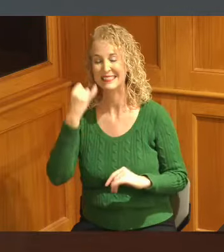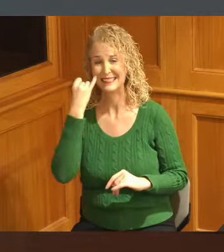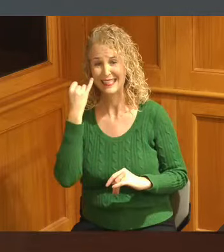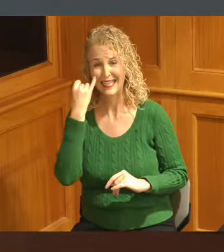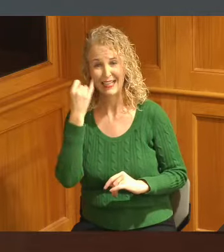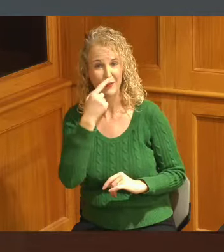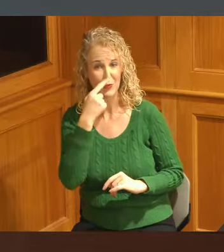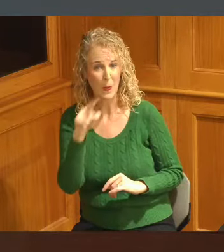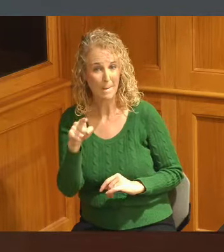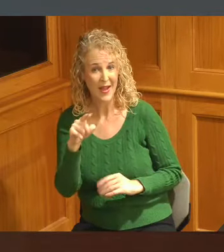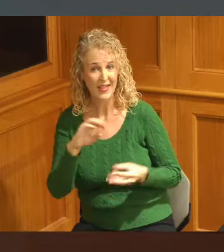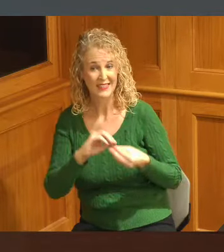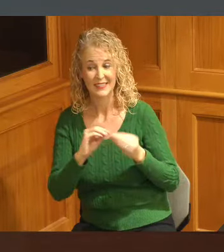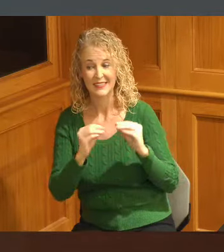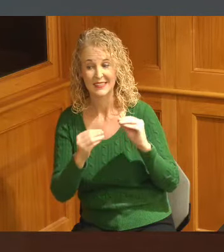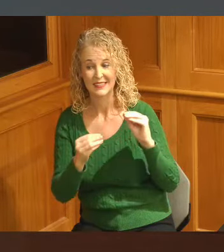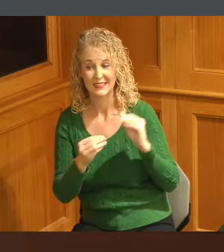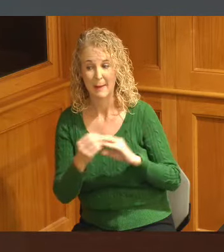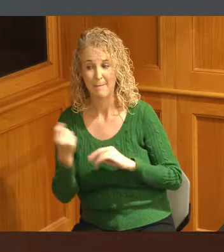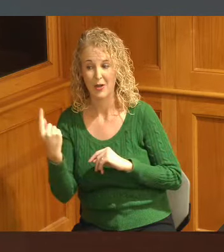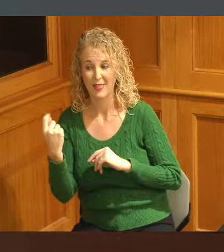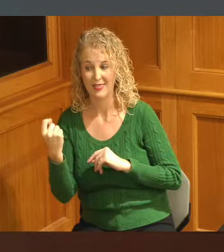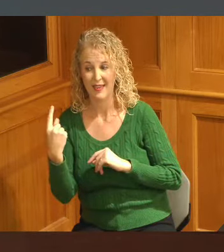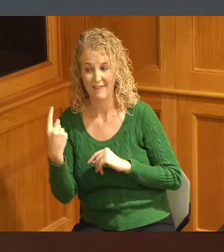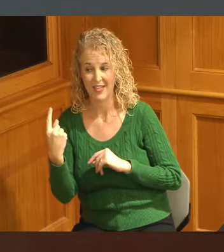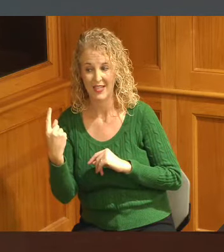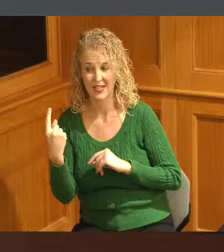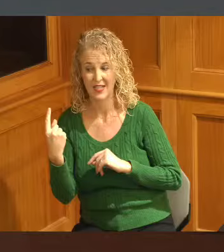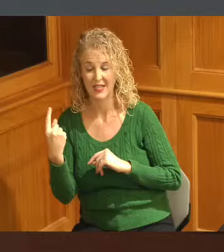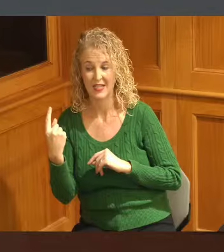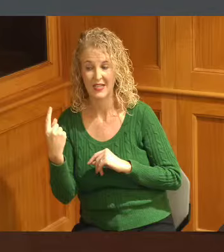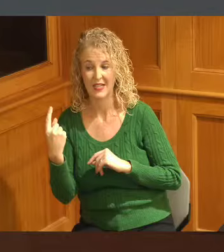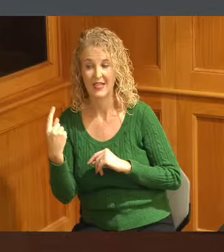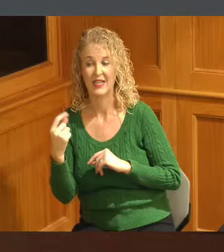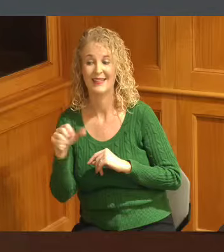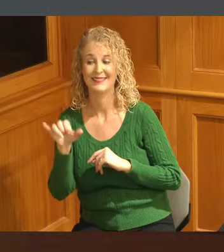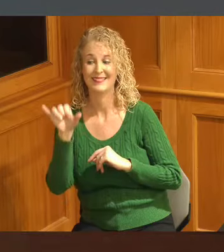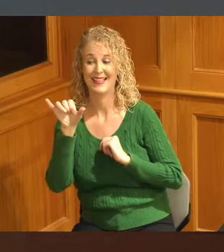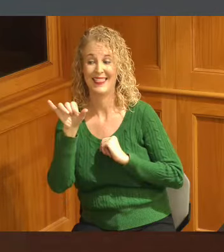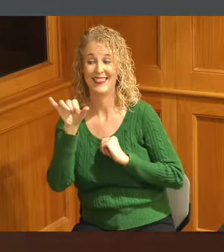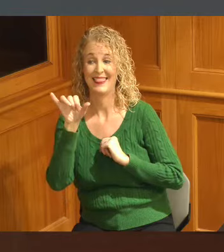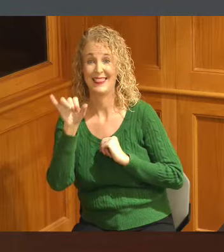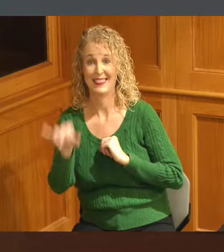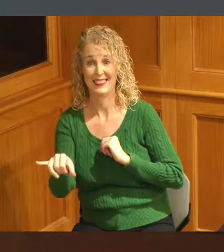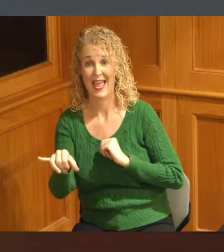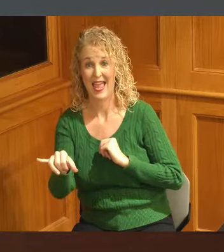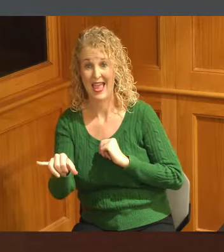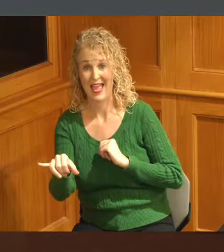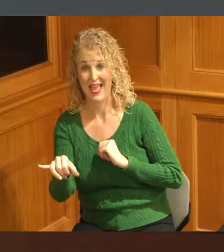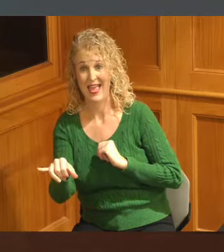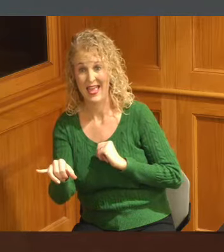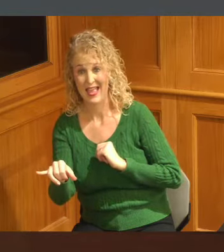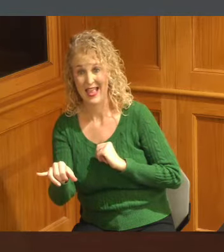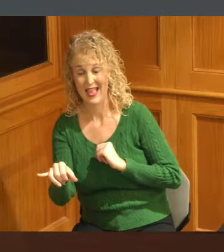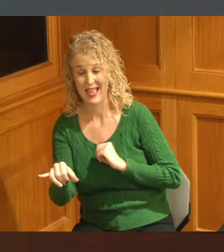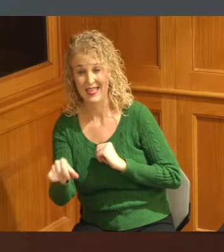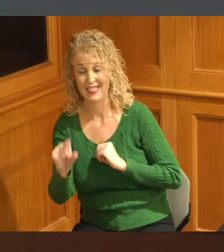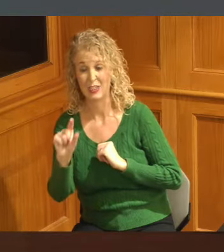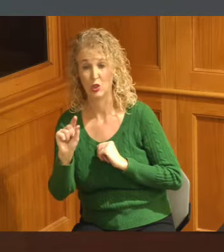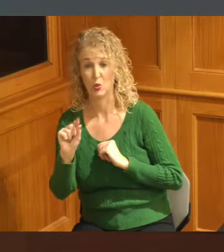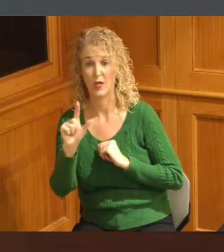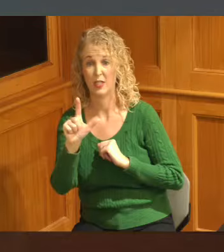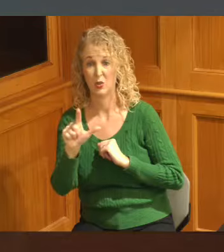mind hold by by leave 11. that actually relates directly to the passage of the 2026 budget. So I